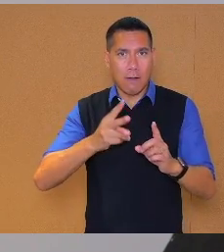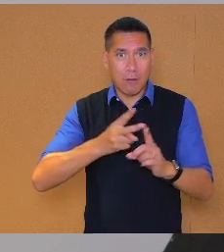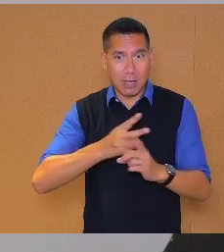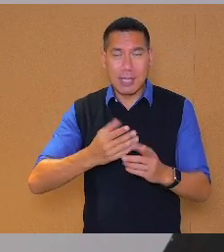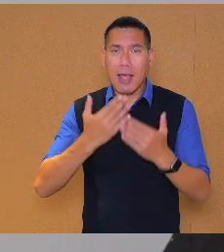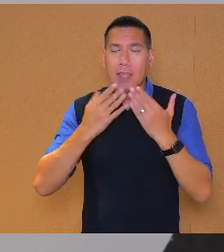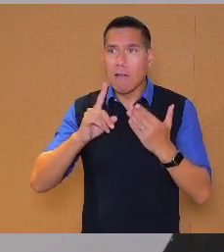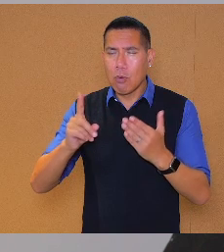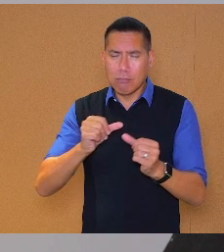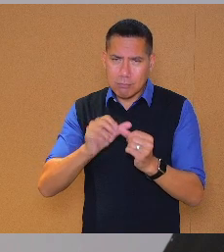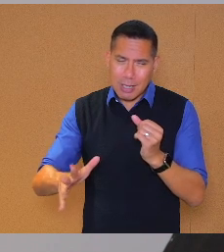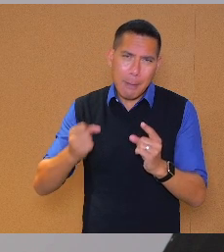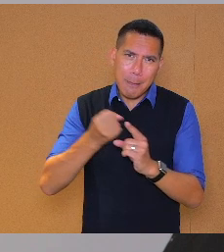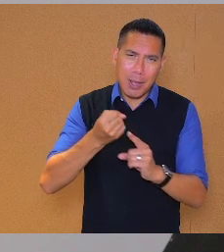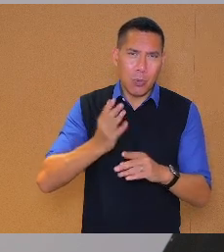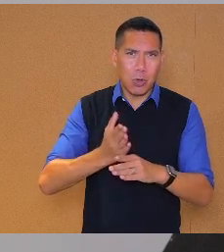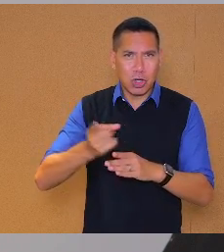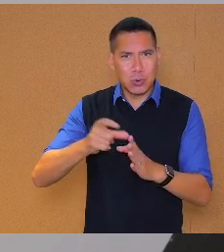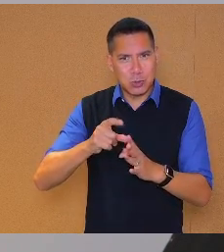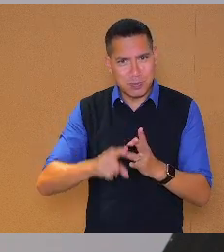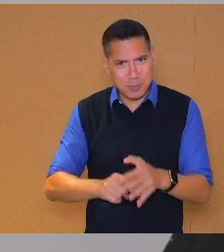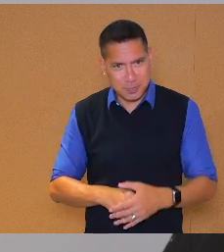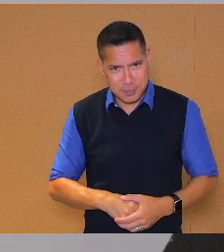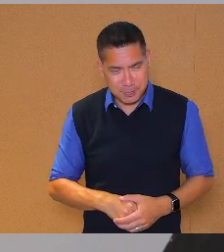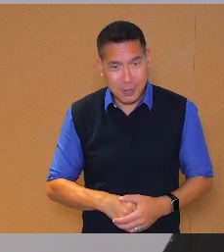Non-Violence for the extremely impactful work you do.